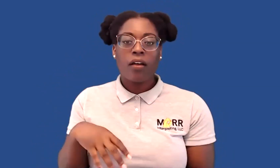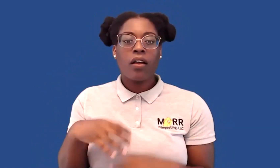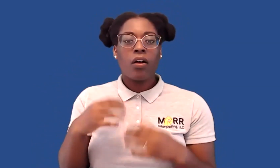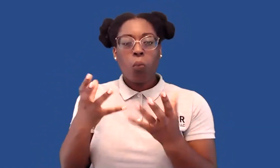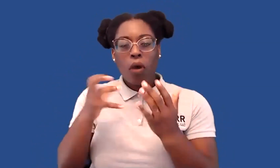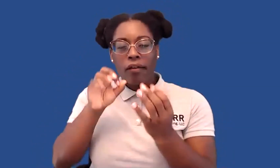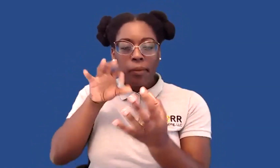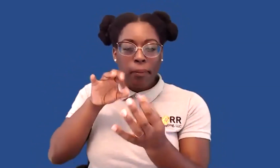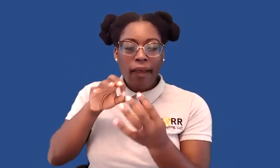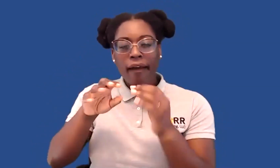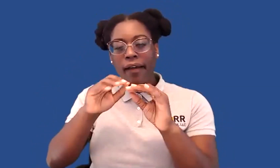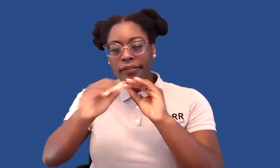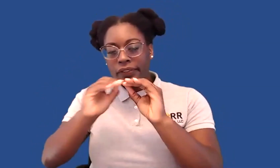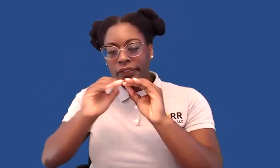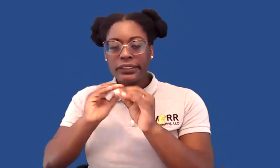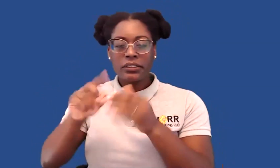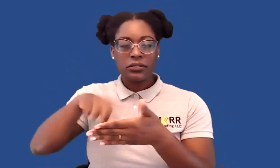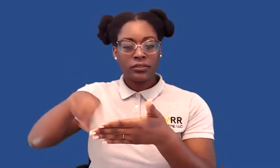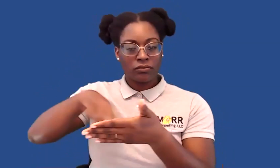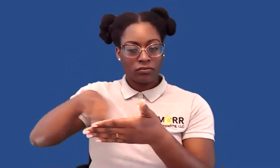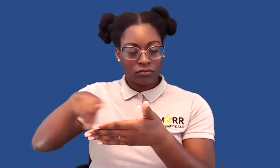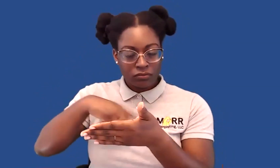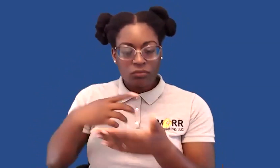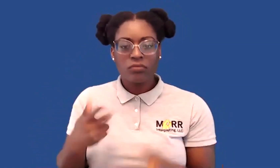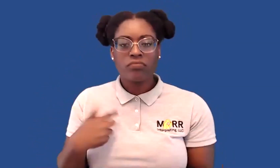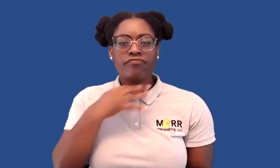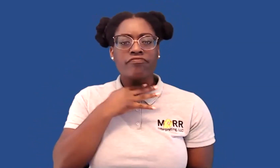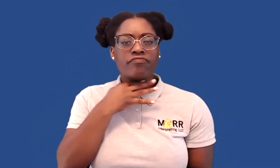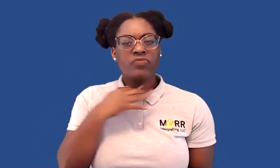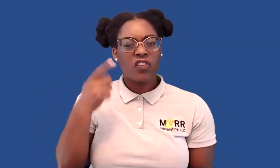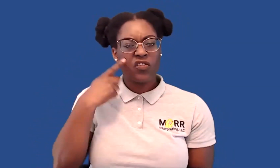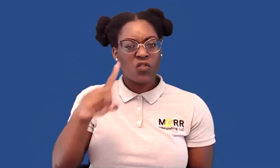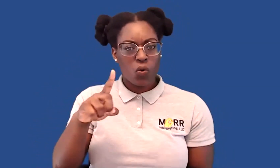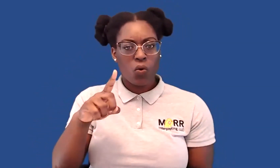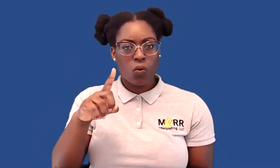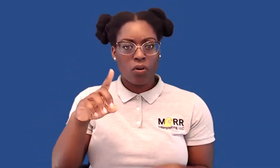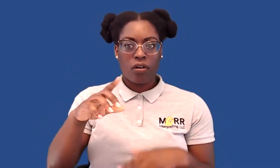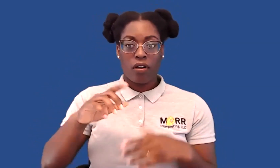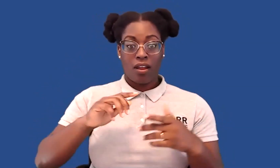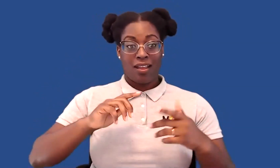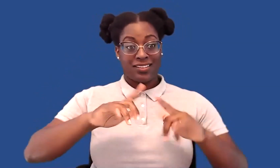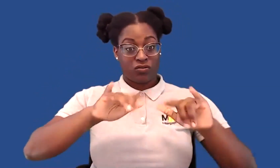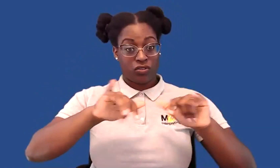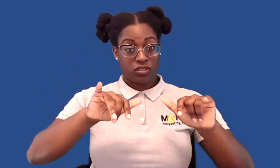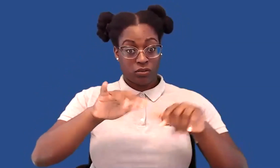"Are there good resources for staff on making asynchronous appointments not that?"